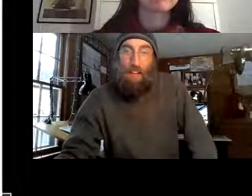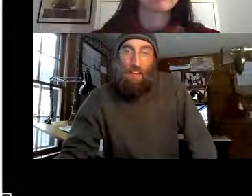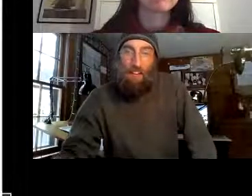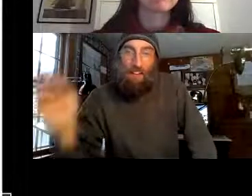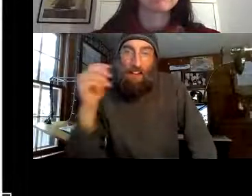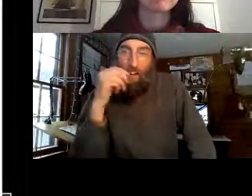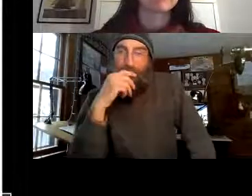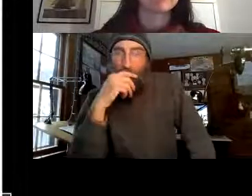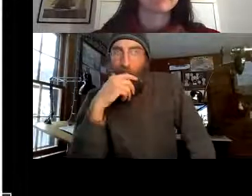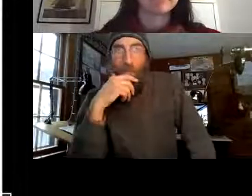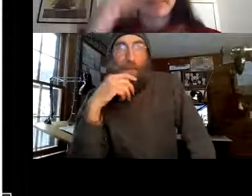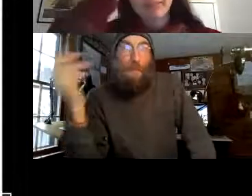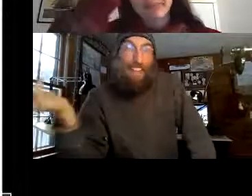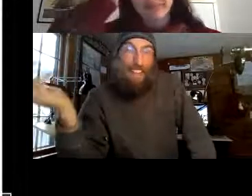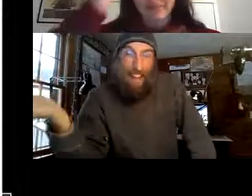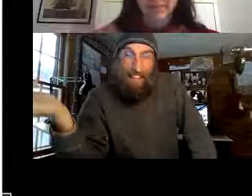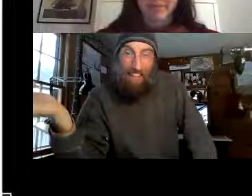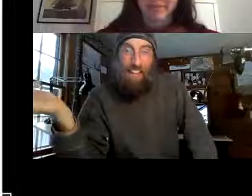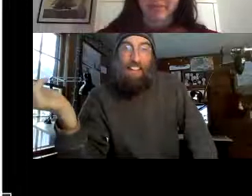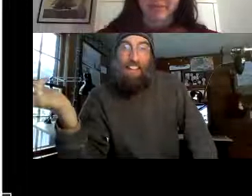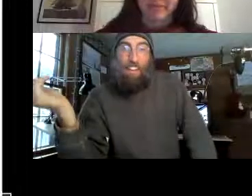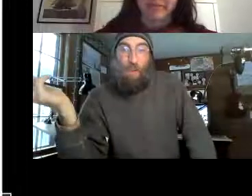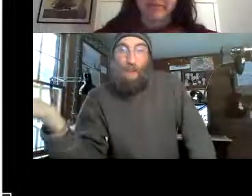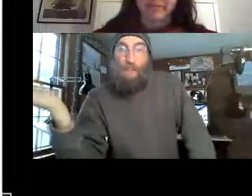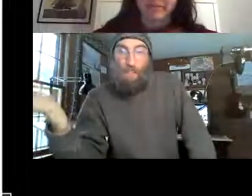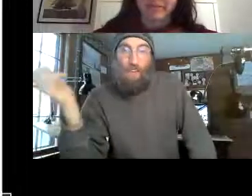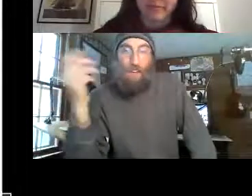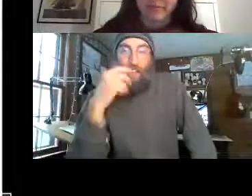challenge as an artist is, what's my best guess as to what was going on on